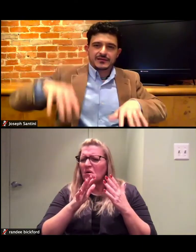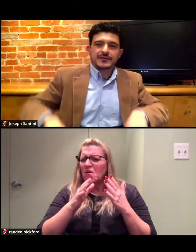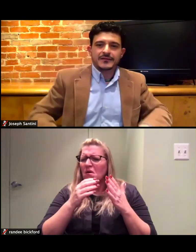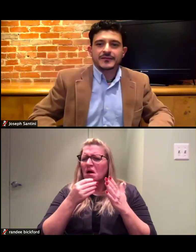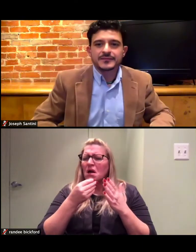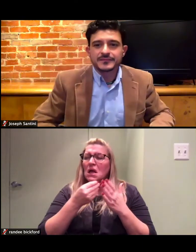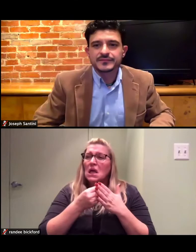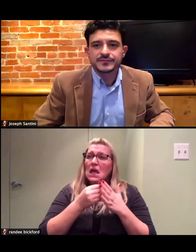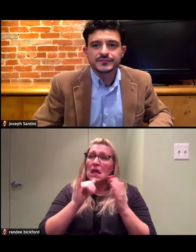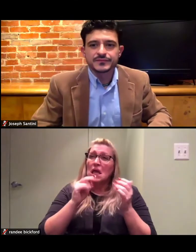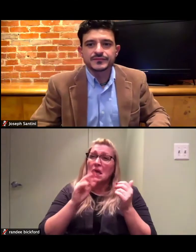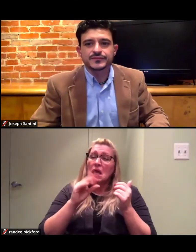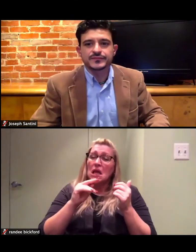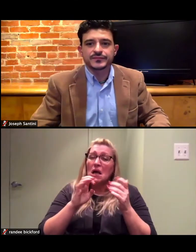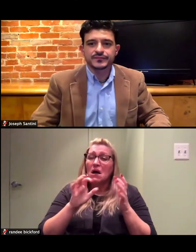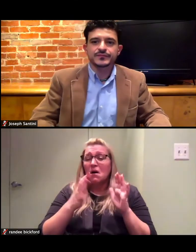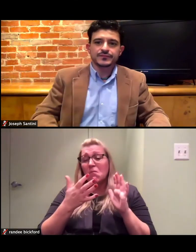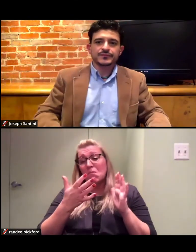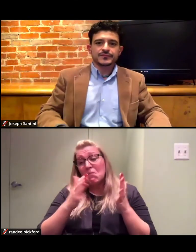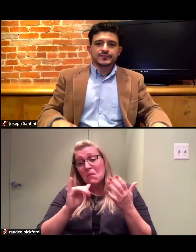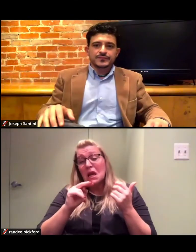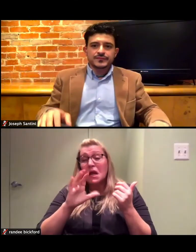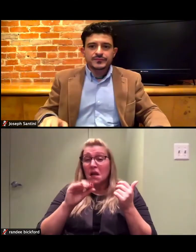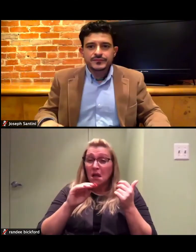Yeah, it kinda expands across several domains.